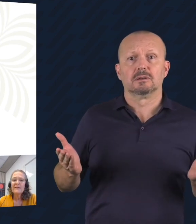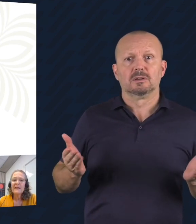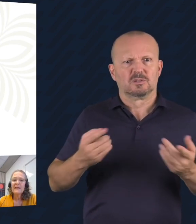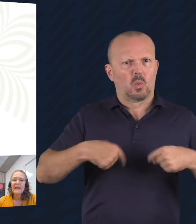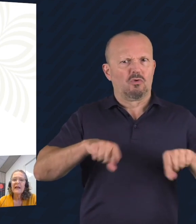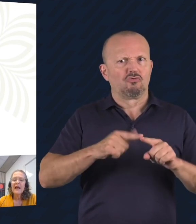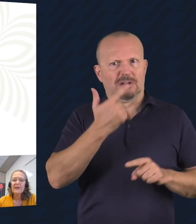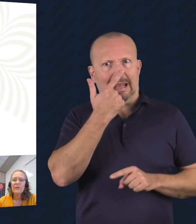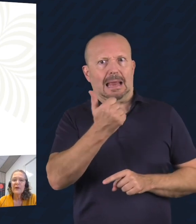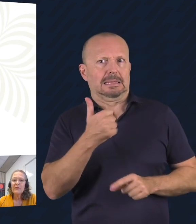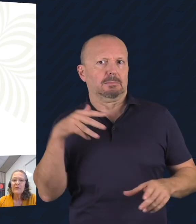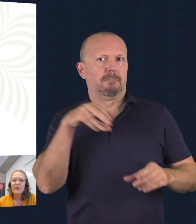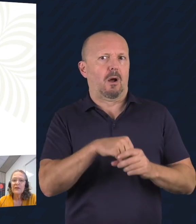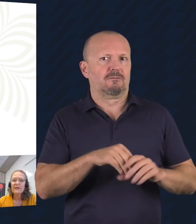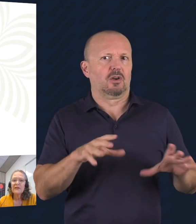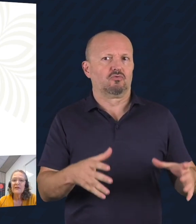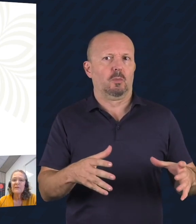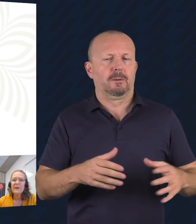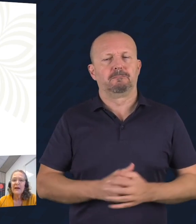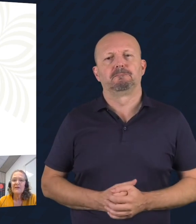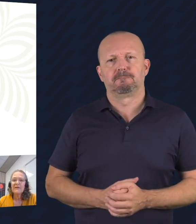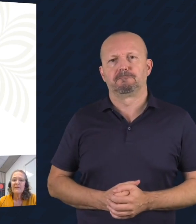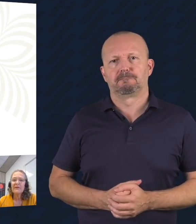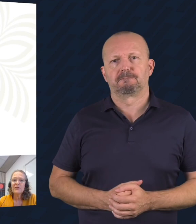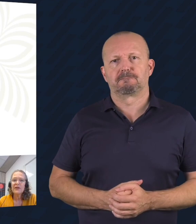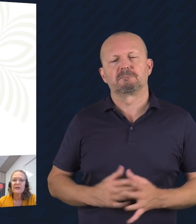and aren't we fortunate to be part of that future?